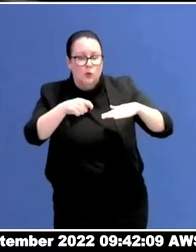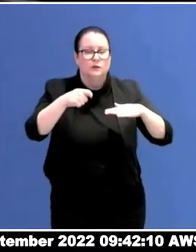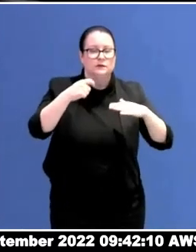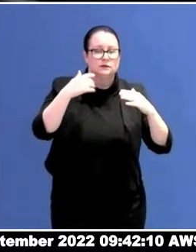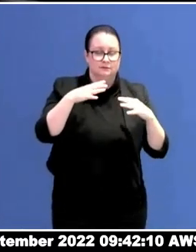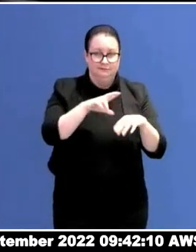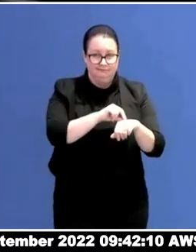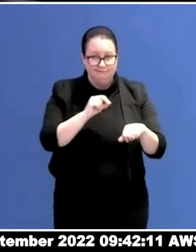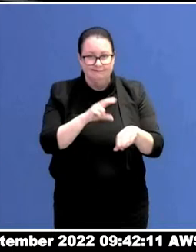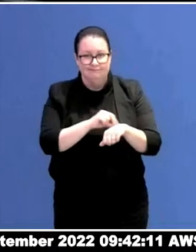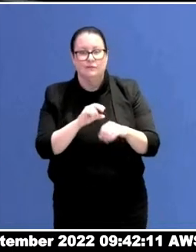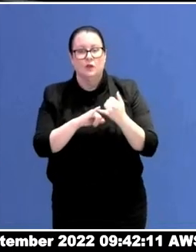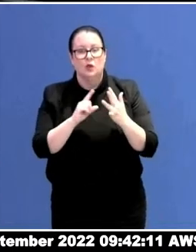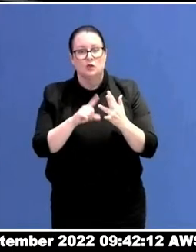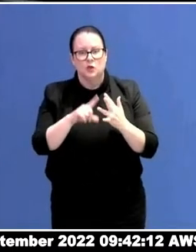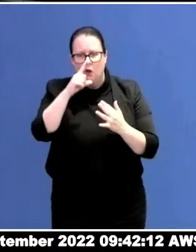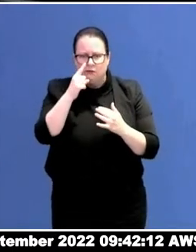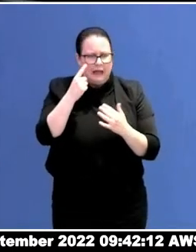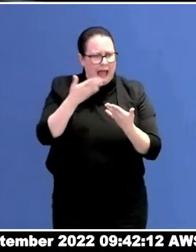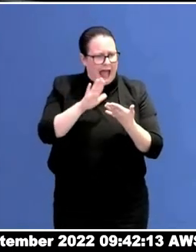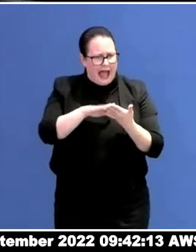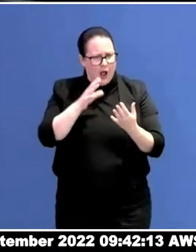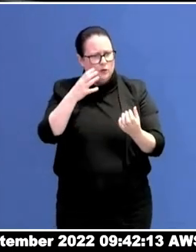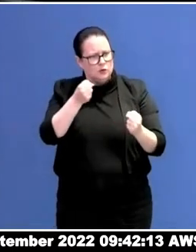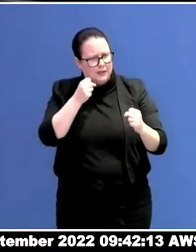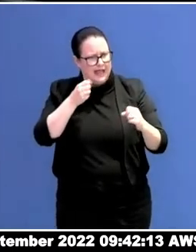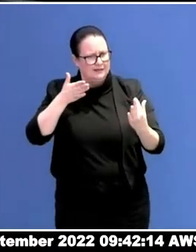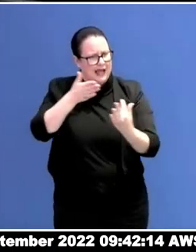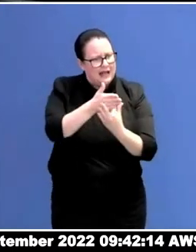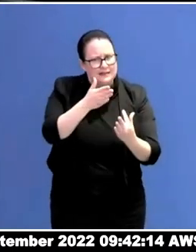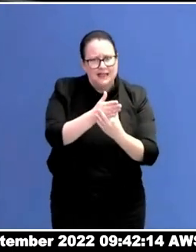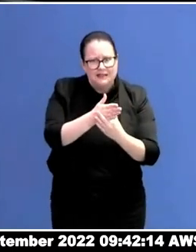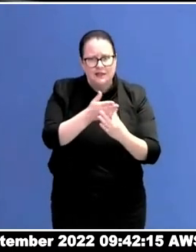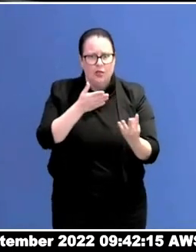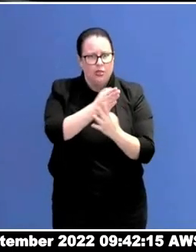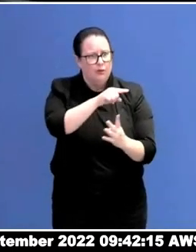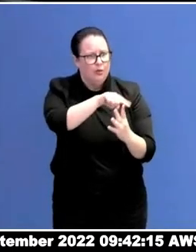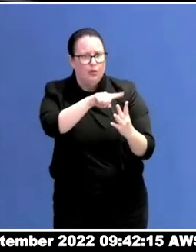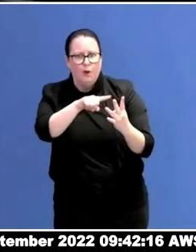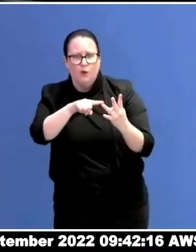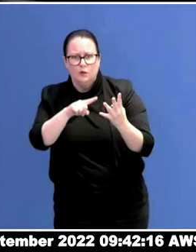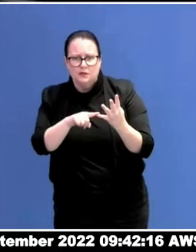maintaining legal access, using cultural sign languages to share experiences of